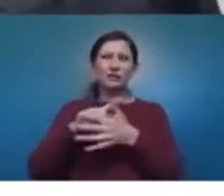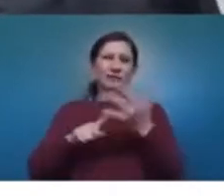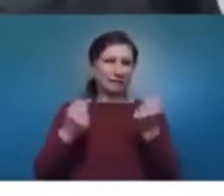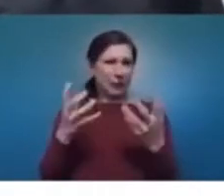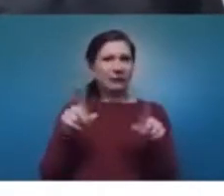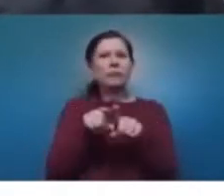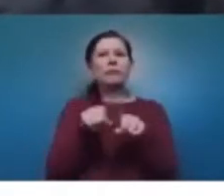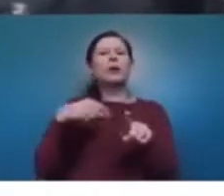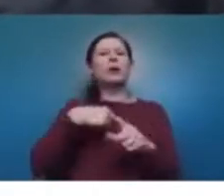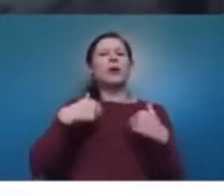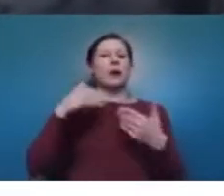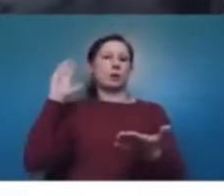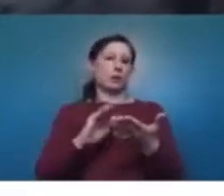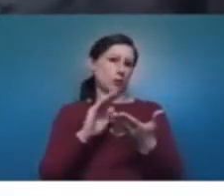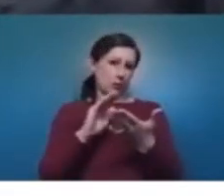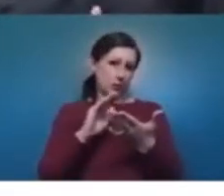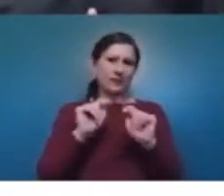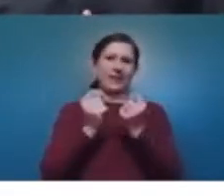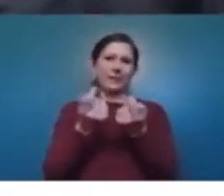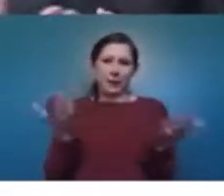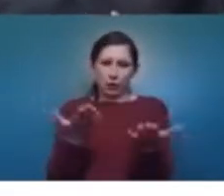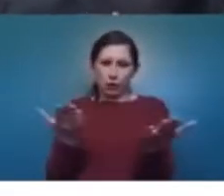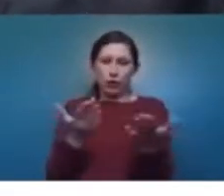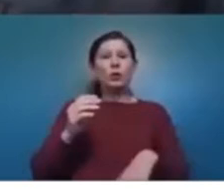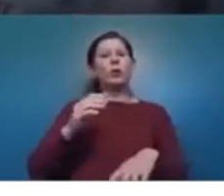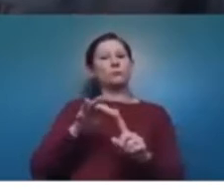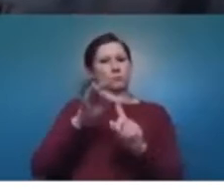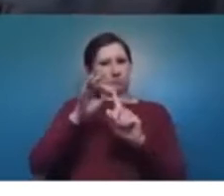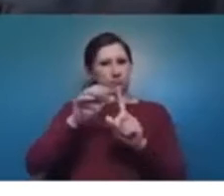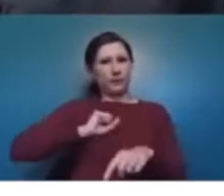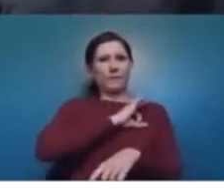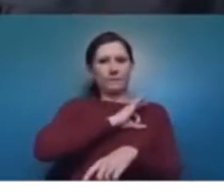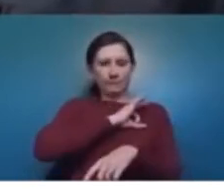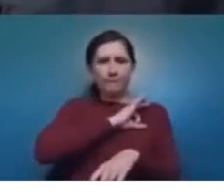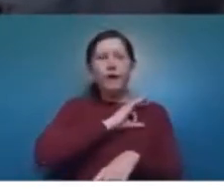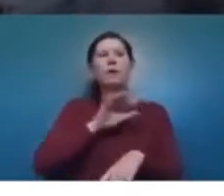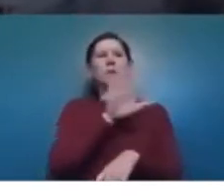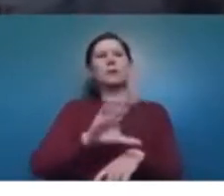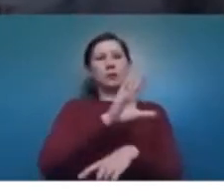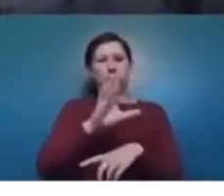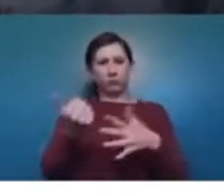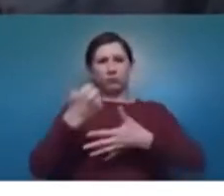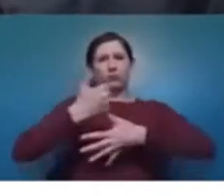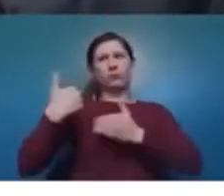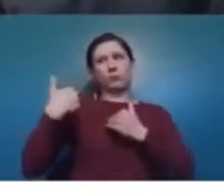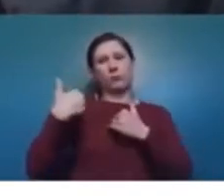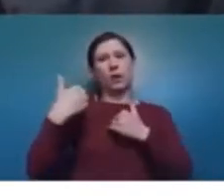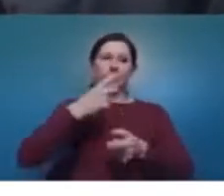Also, we had reduced team here on-site. Essential staff whose primary responsibility had to be caring for the animals and